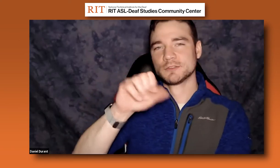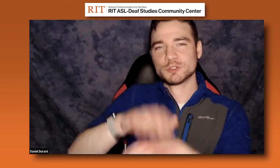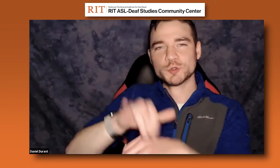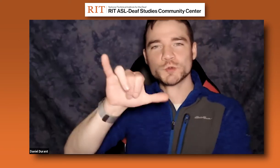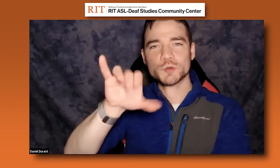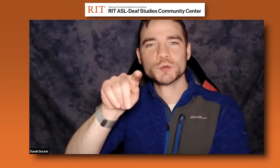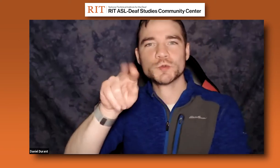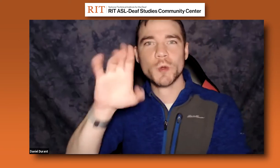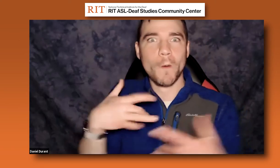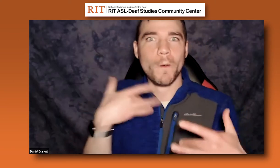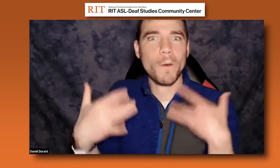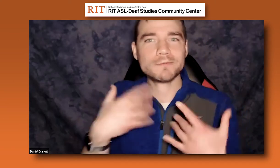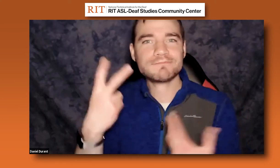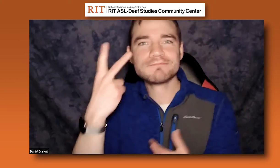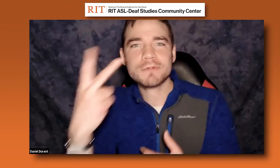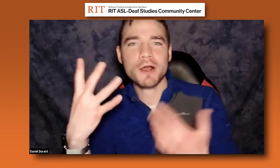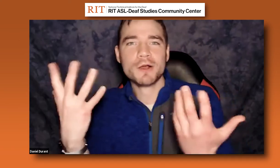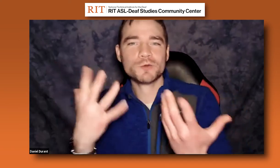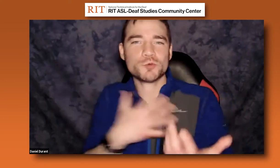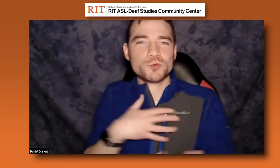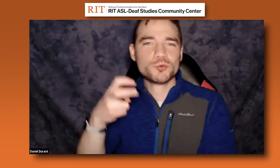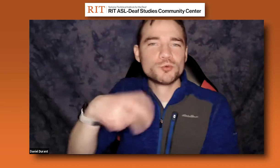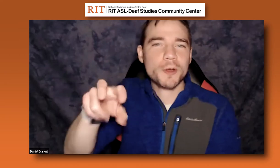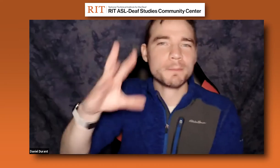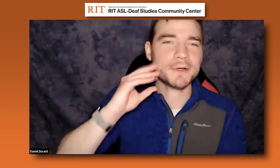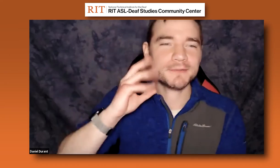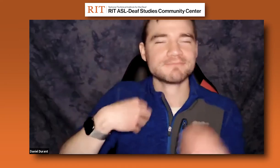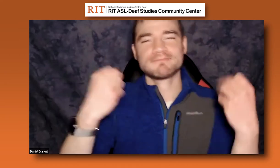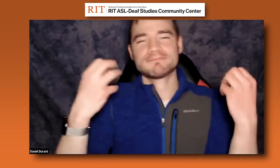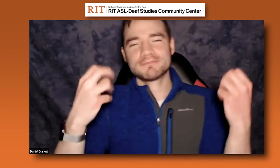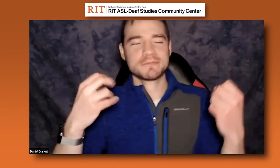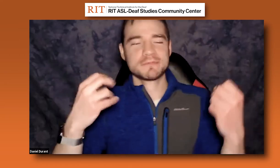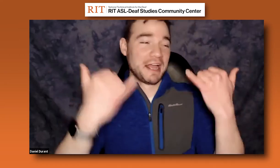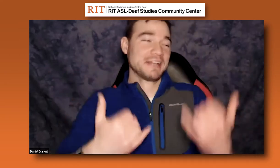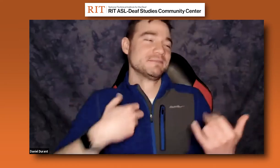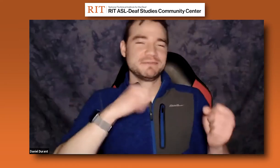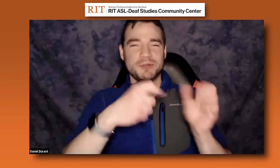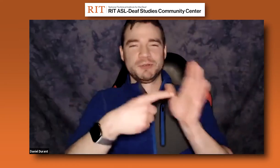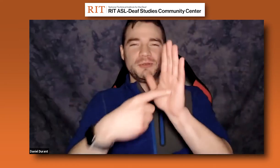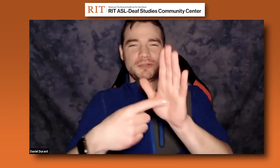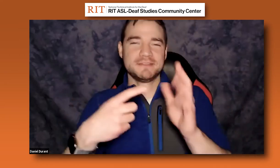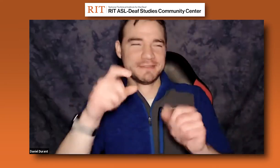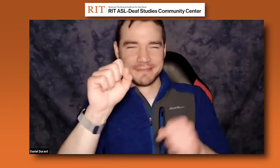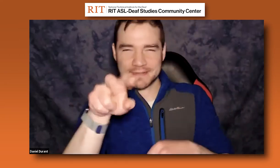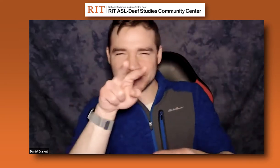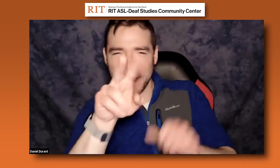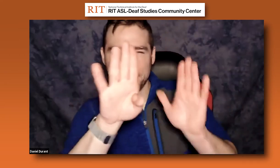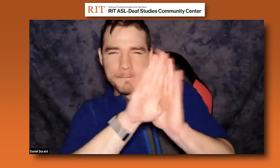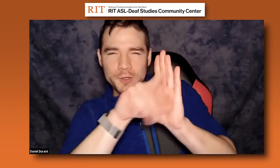I had showed--you know, fans on YouTube were excited to see what I was doing, I was vlogging about my trip.